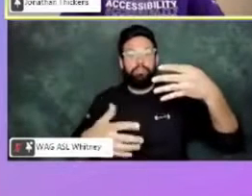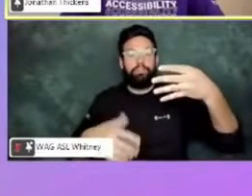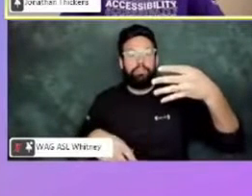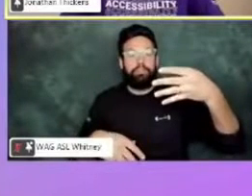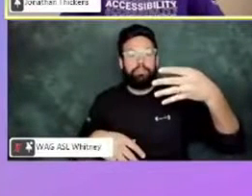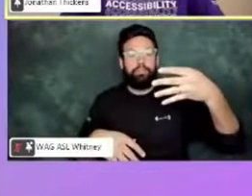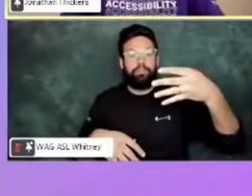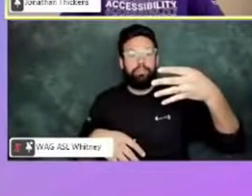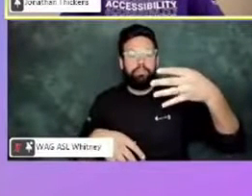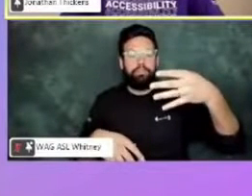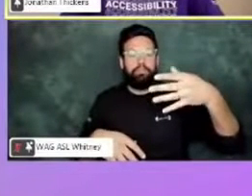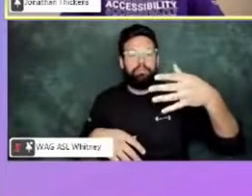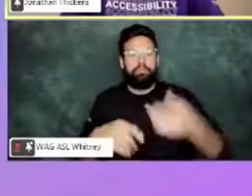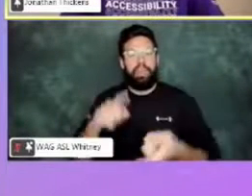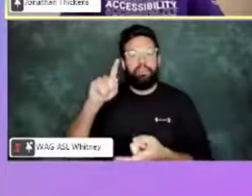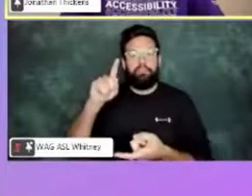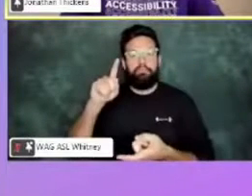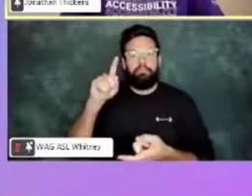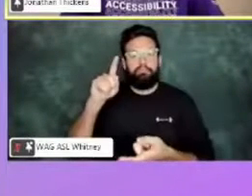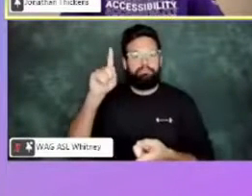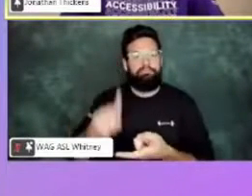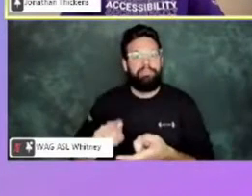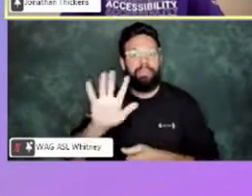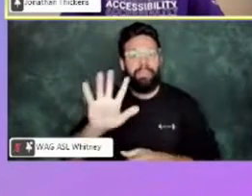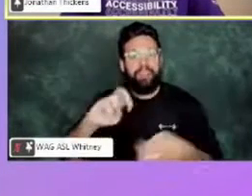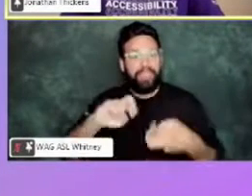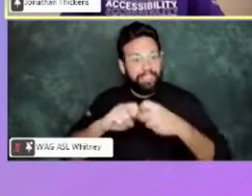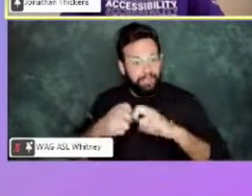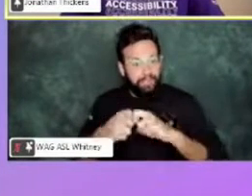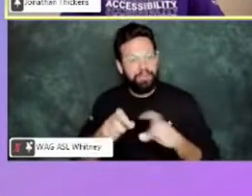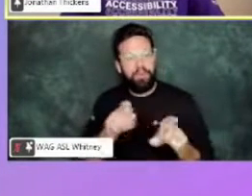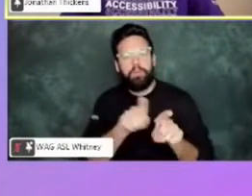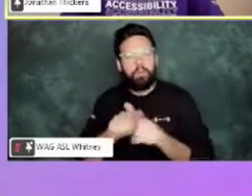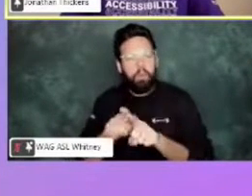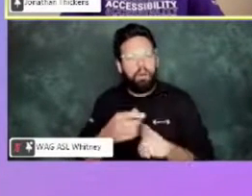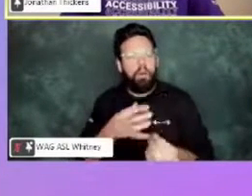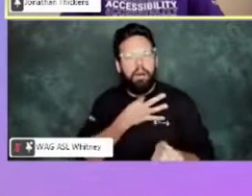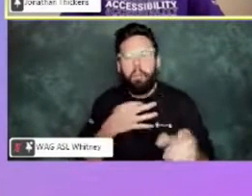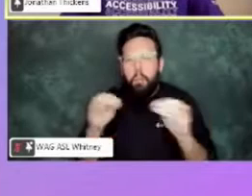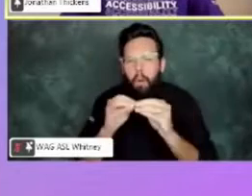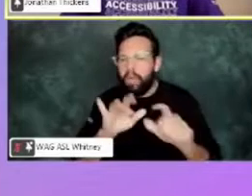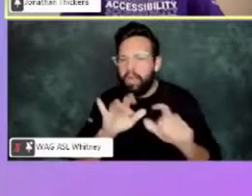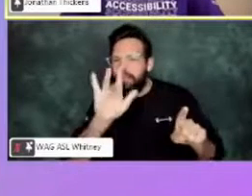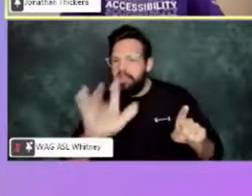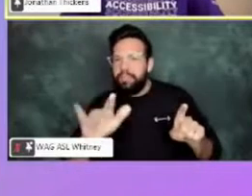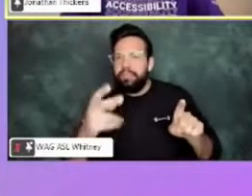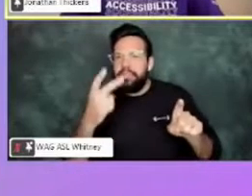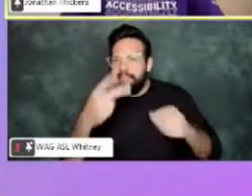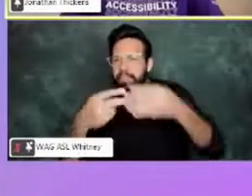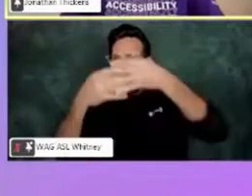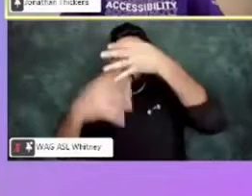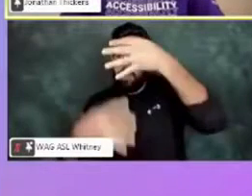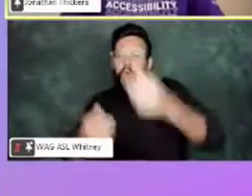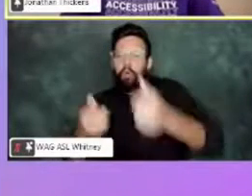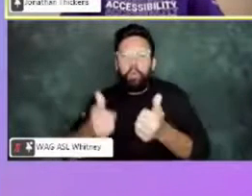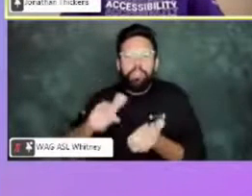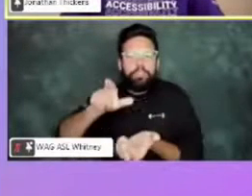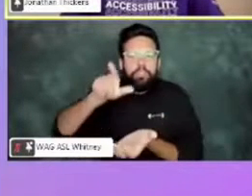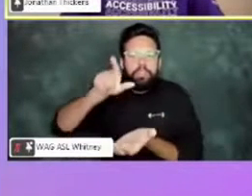You can drill down into that branch and view the commits and see the total issue count only five.